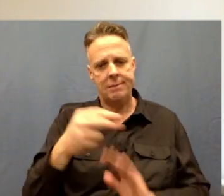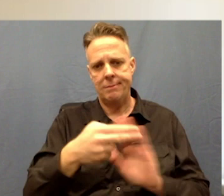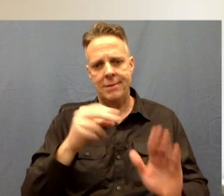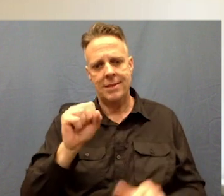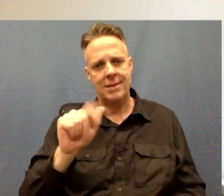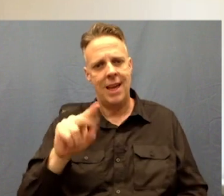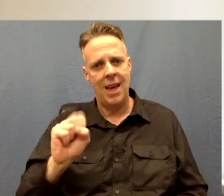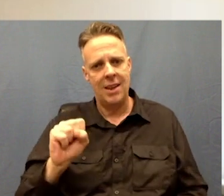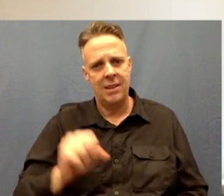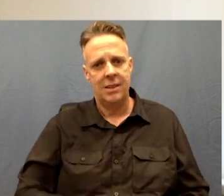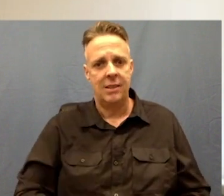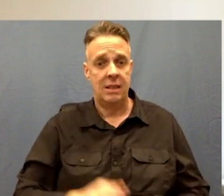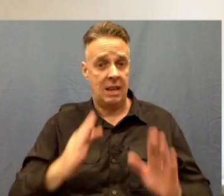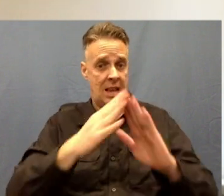NOW PASSED TWO COMPREHENSIVE BILLS THAT WOULD HAVE PROVIDED